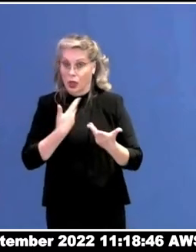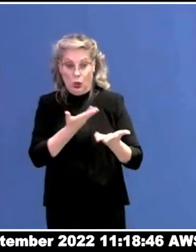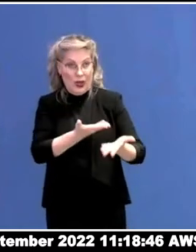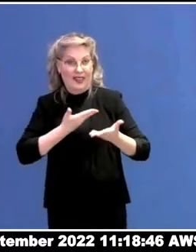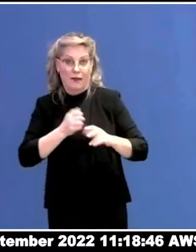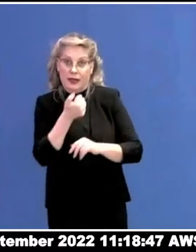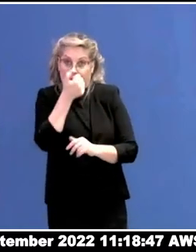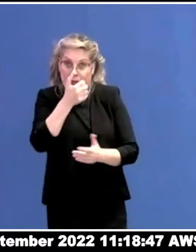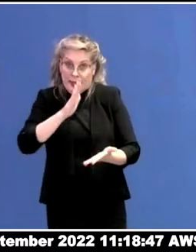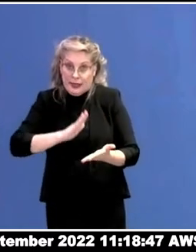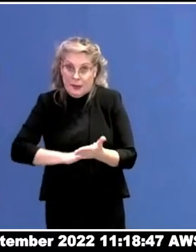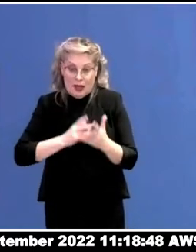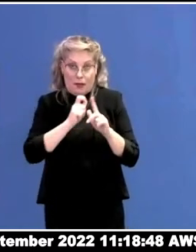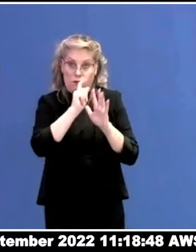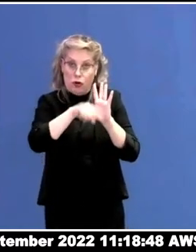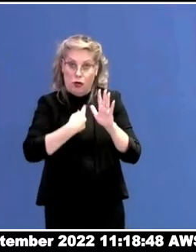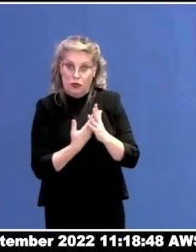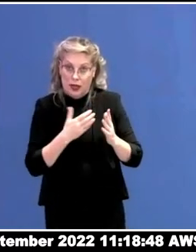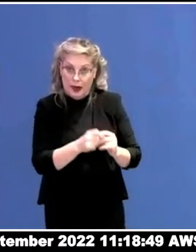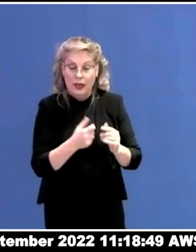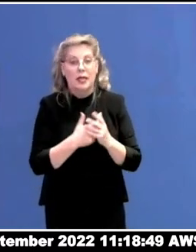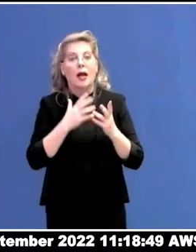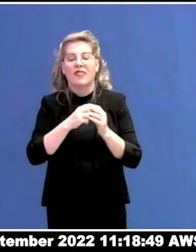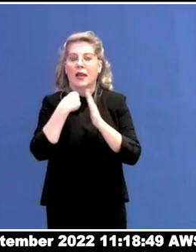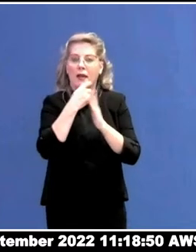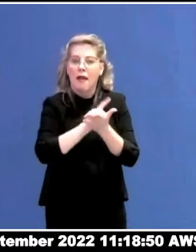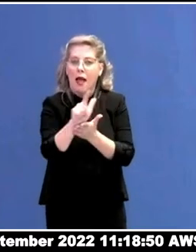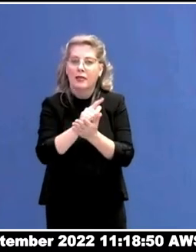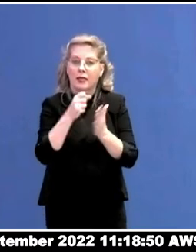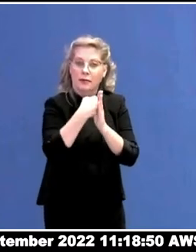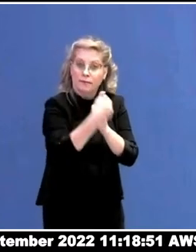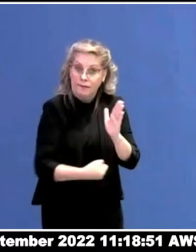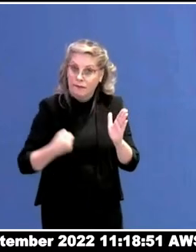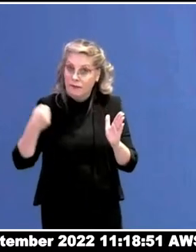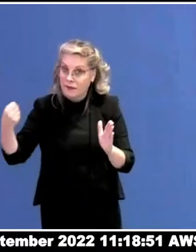Prison from October 2020 to June 2021. Is that correct? MS KRAKOUER: That's correct.